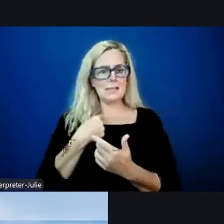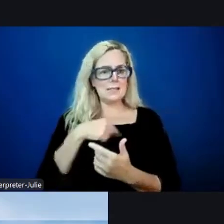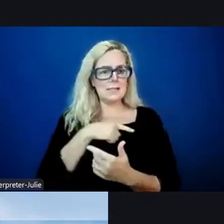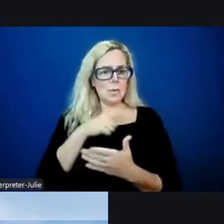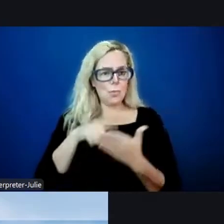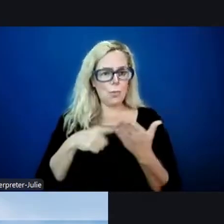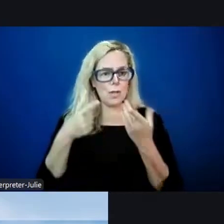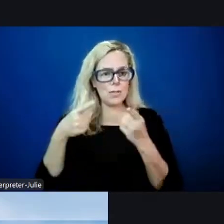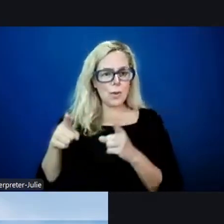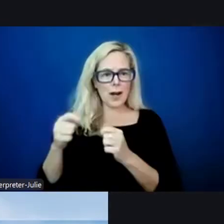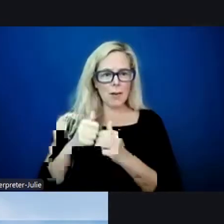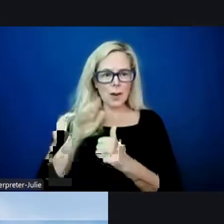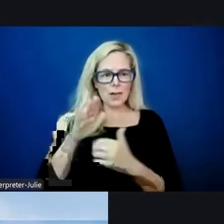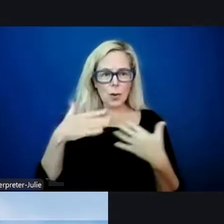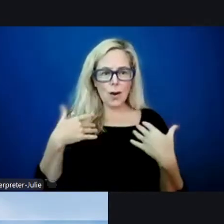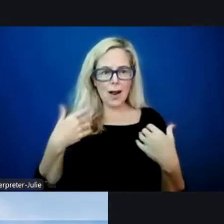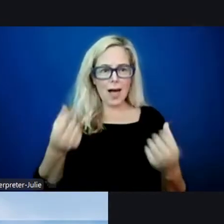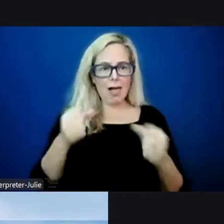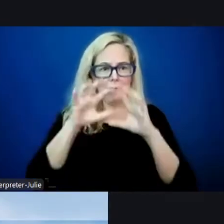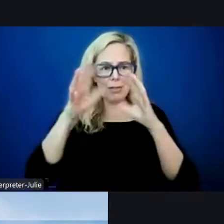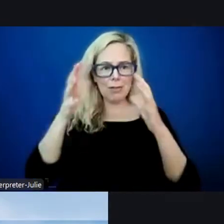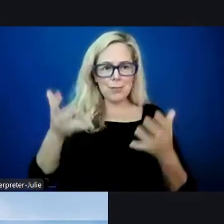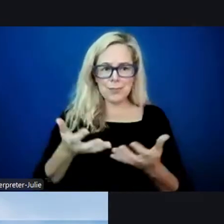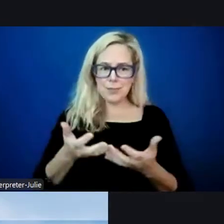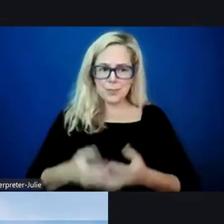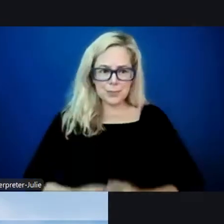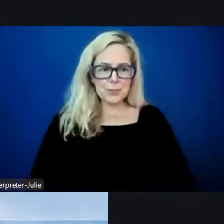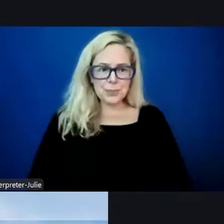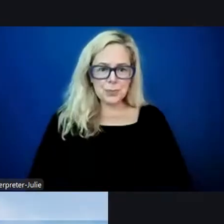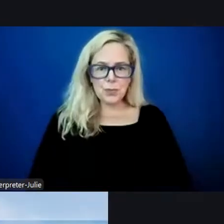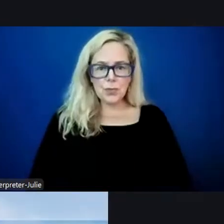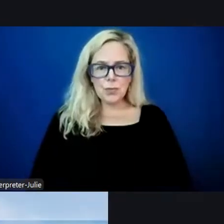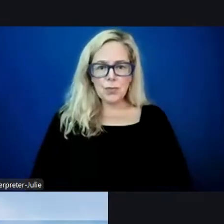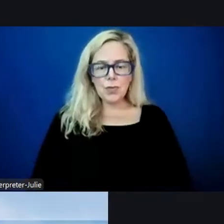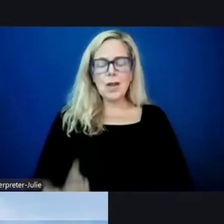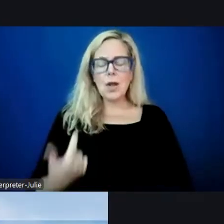And we do as much exposure as we can case narrative wise to